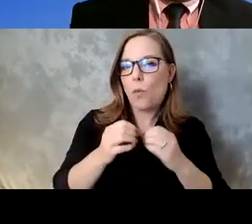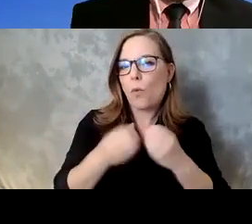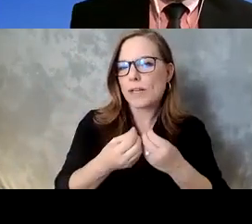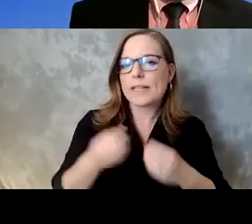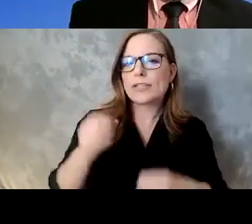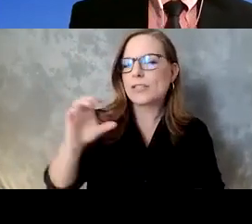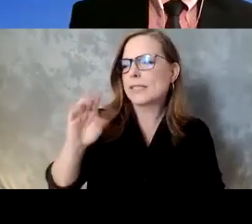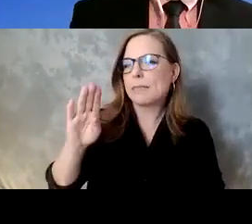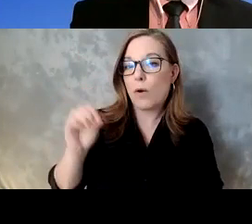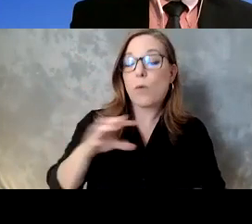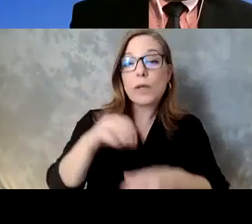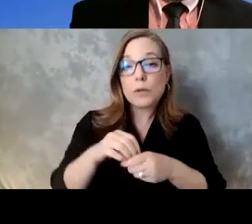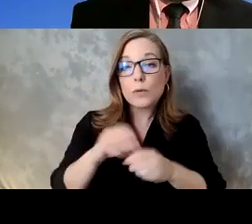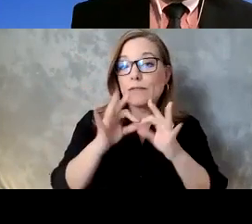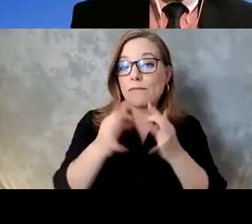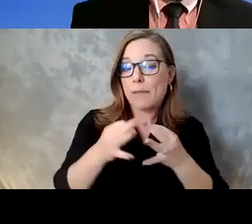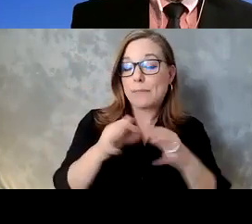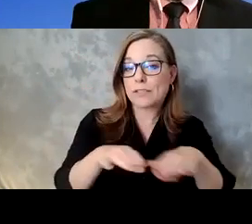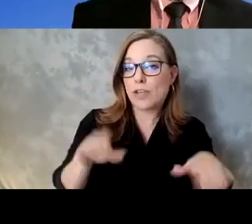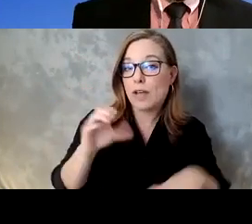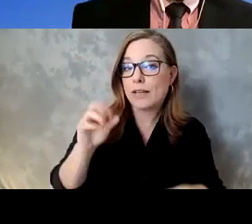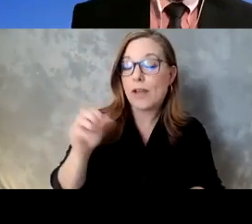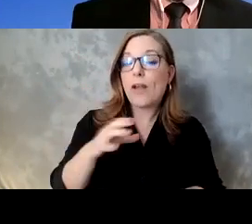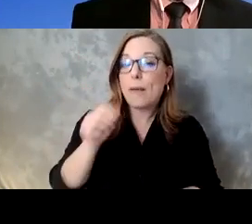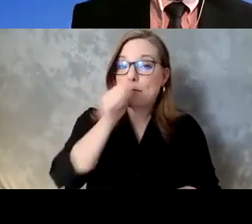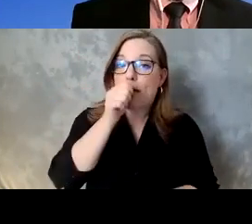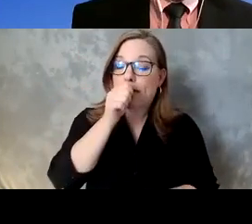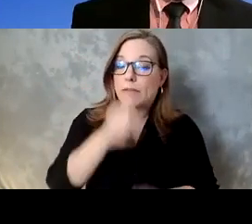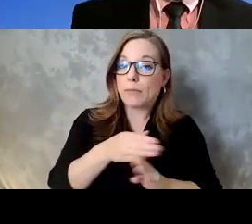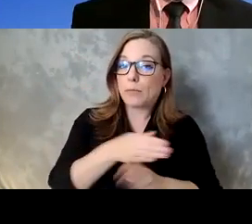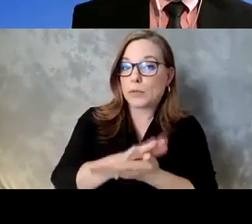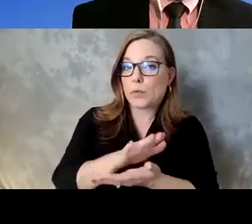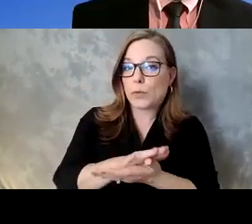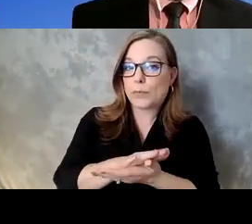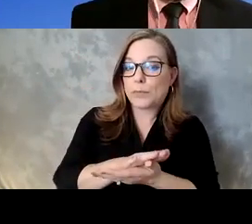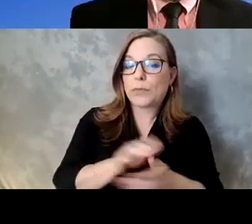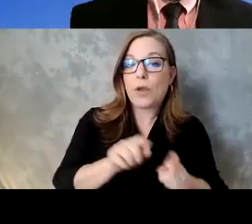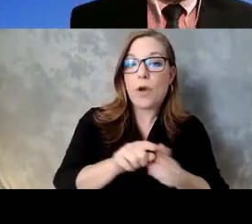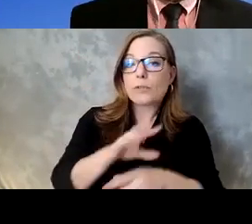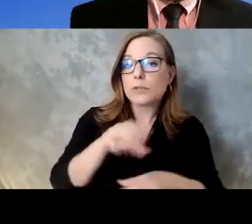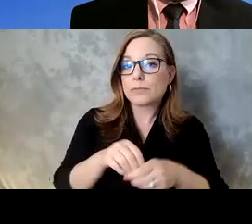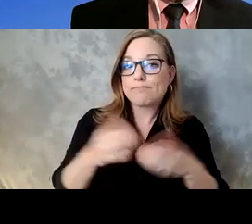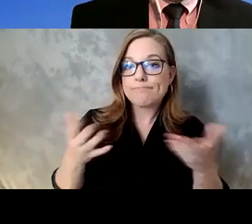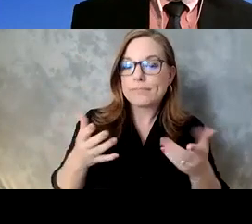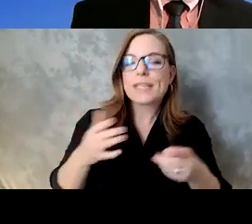care and private preschool. Part of UPK is also the Expanded Learning Opportunities Program